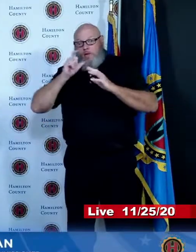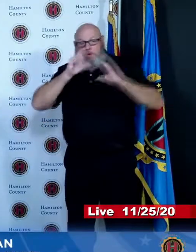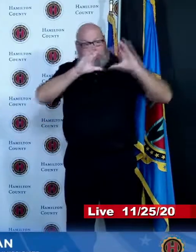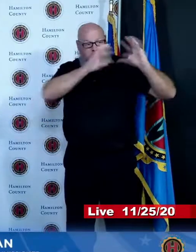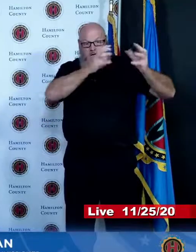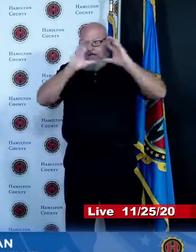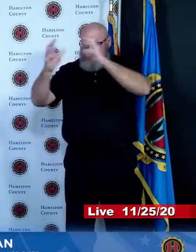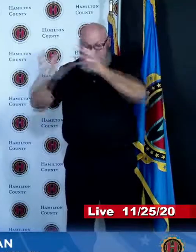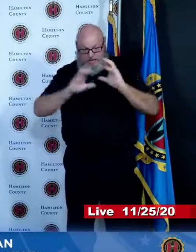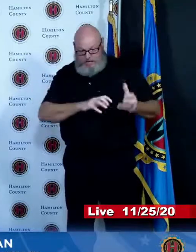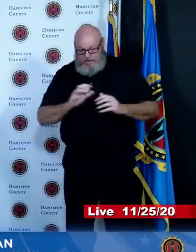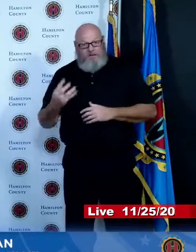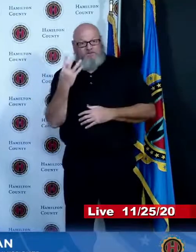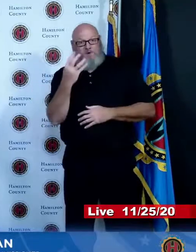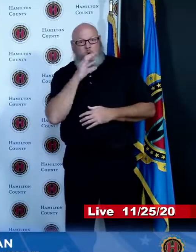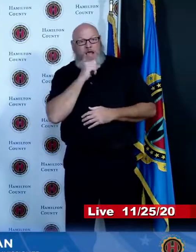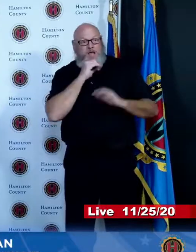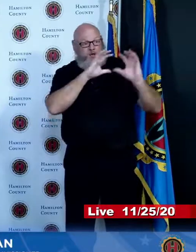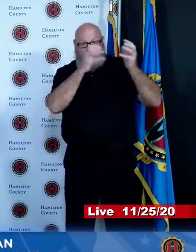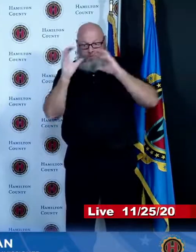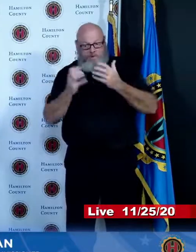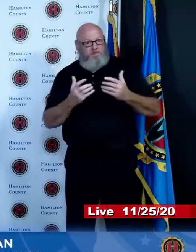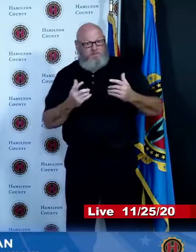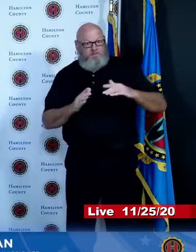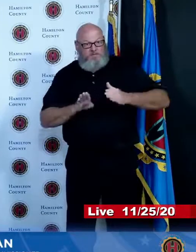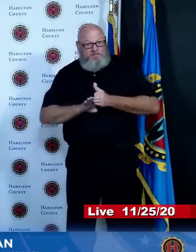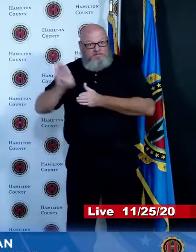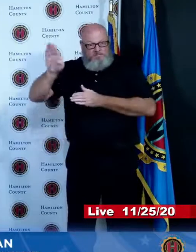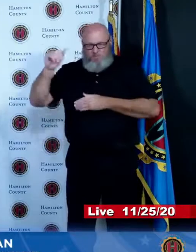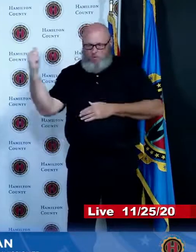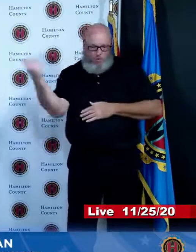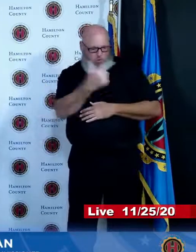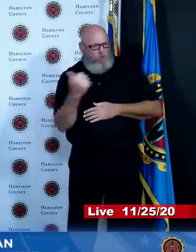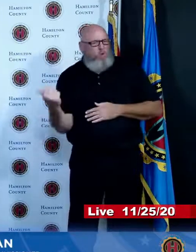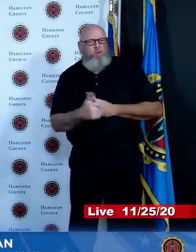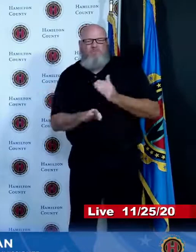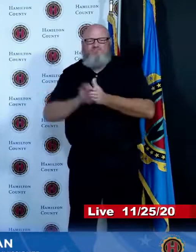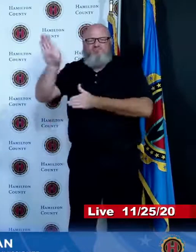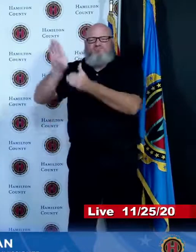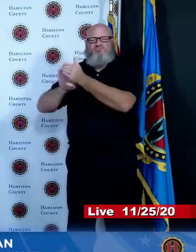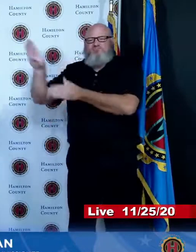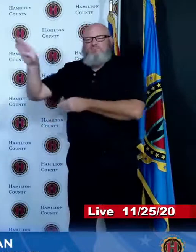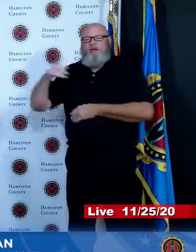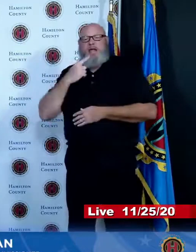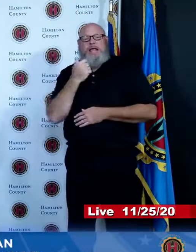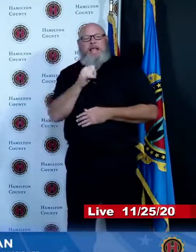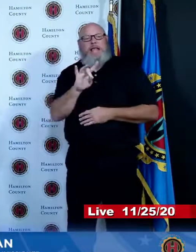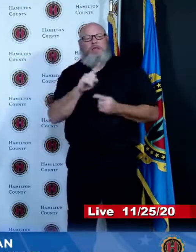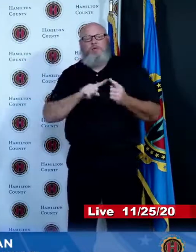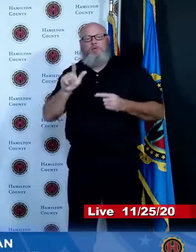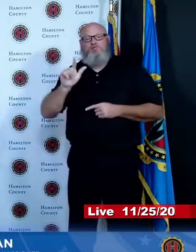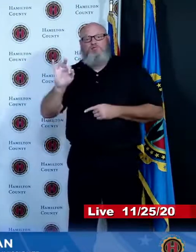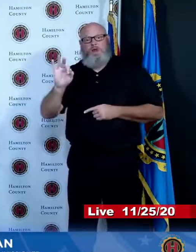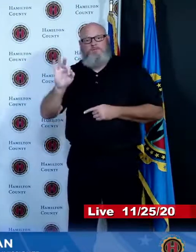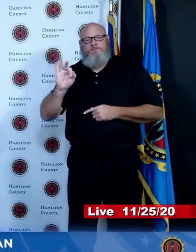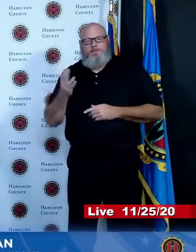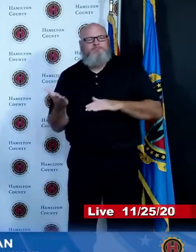they still have about 815 cases over the last seven days in addition the 70 to 90 year olds